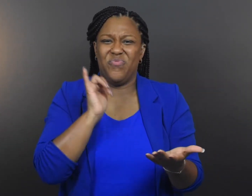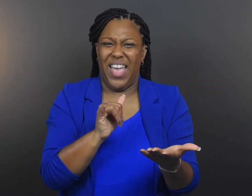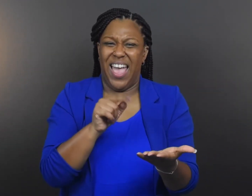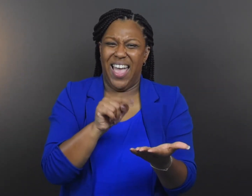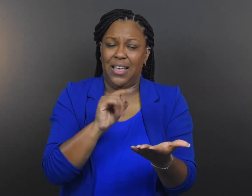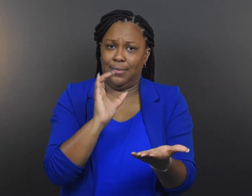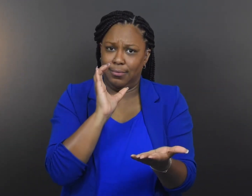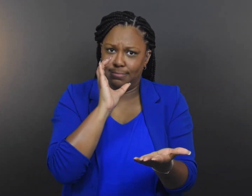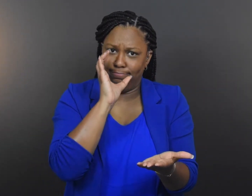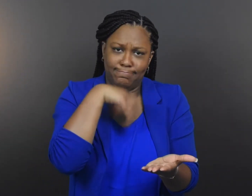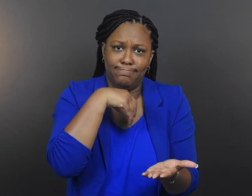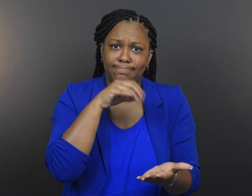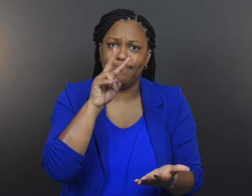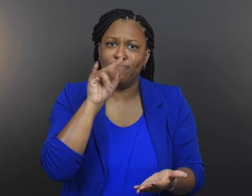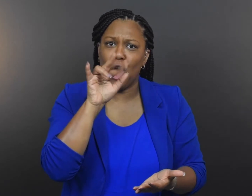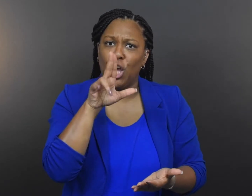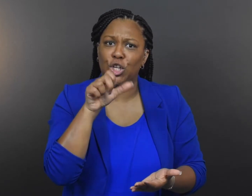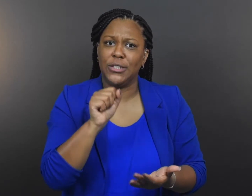“Overall, this is a strange virus.